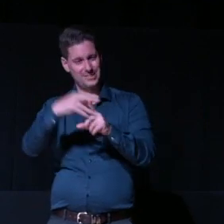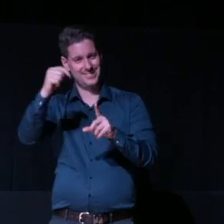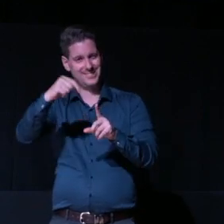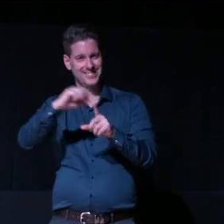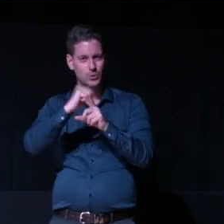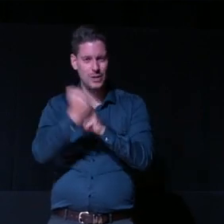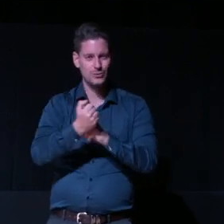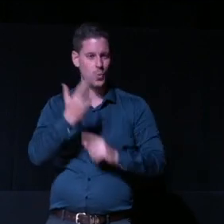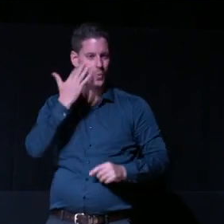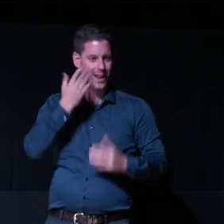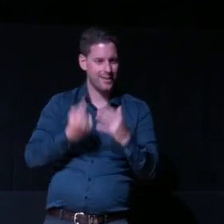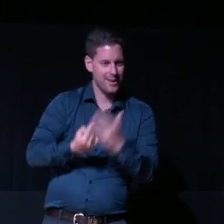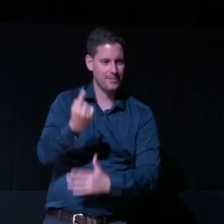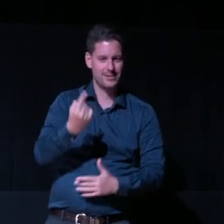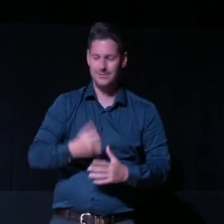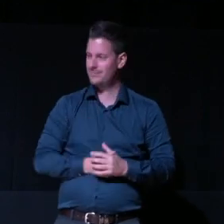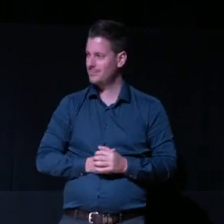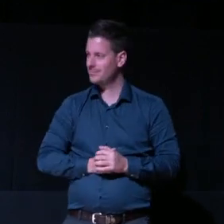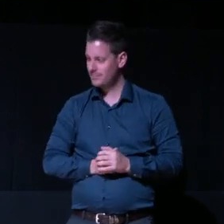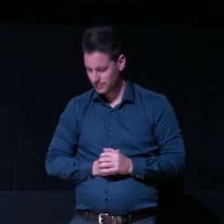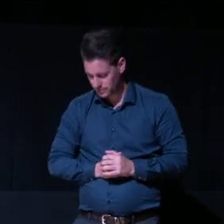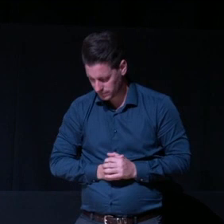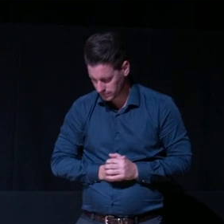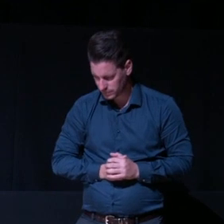I mean there was a conversation in the US